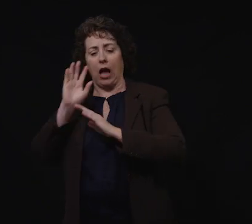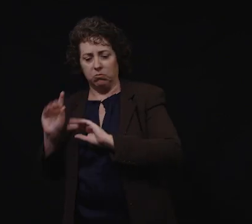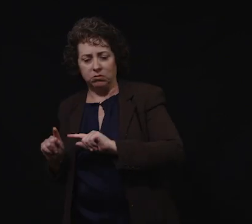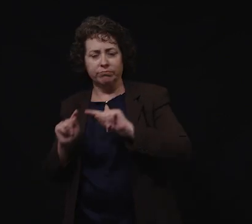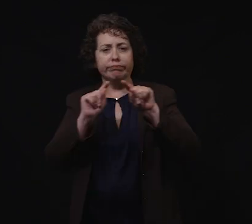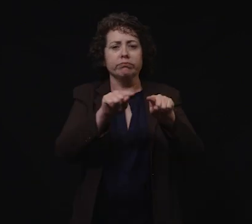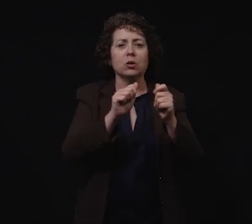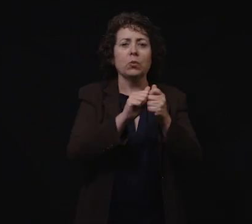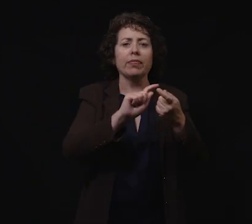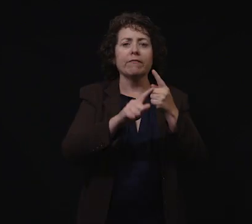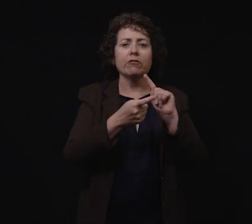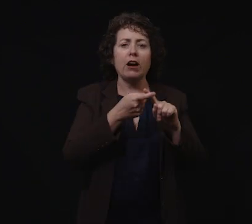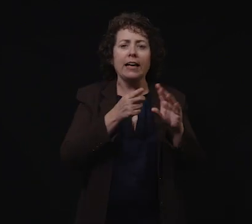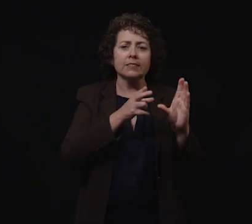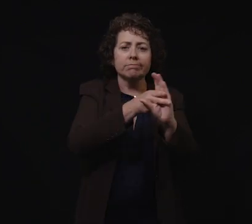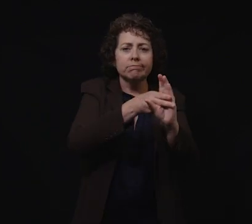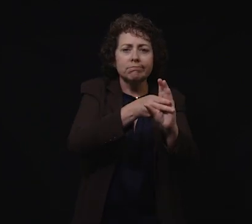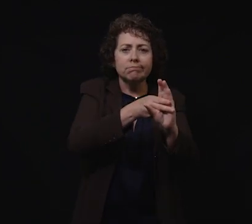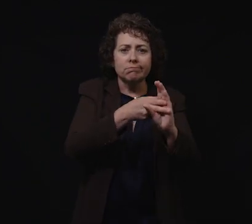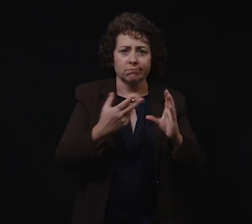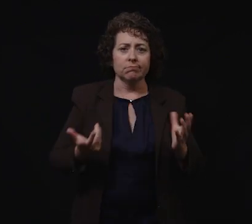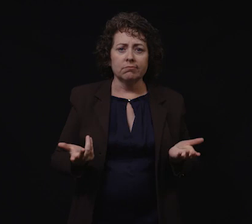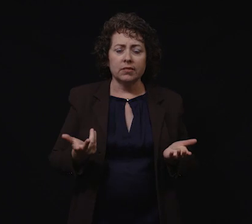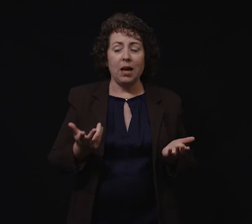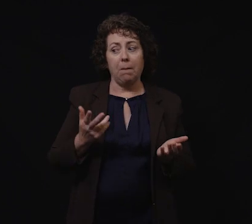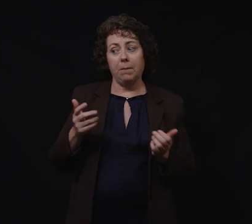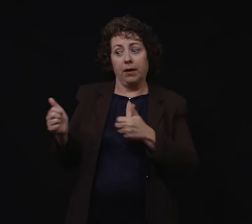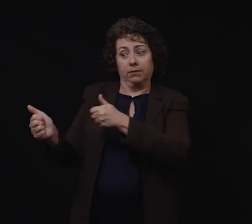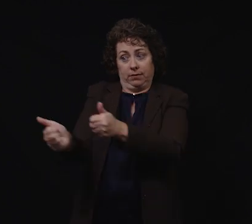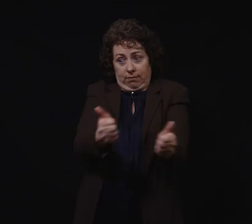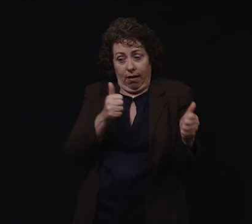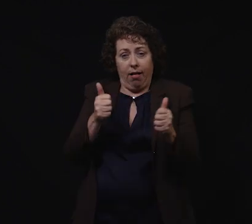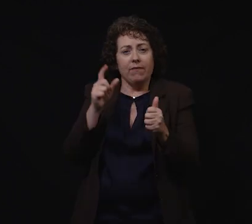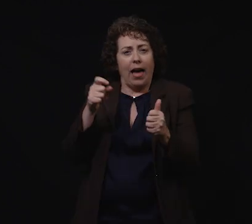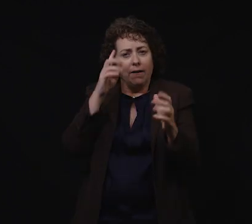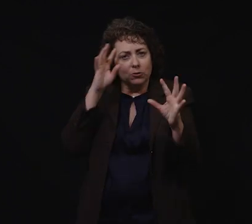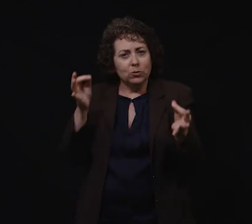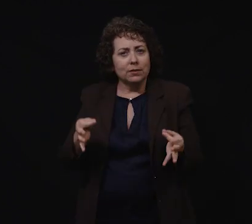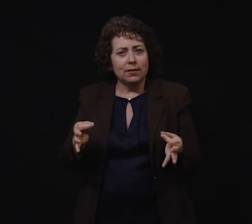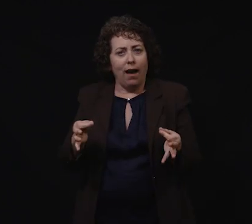They really do have to make a choice on what they're going to do with that themselves and their family